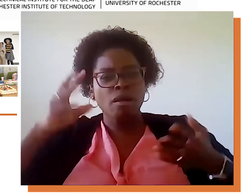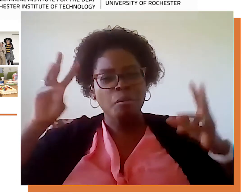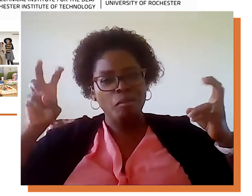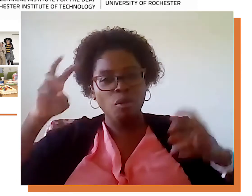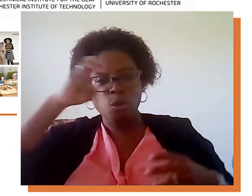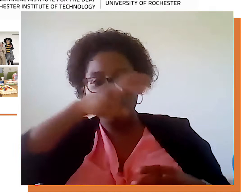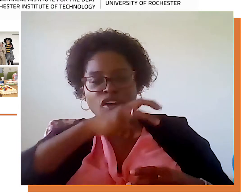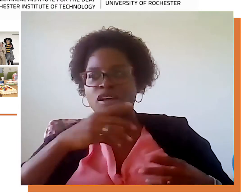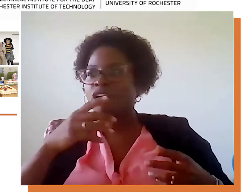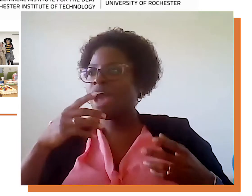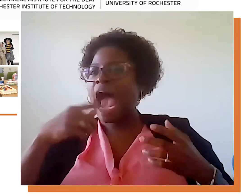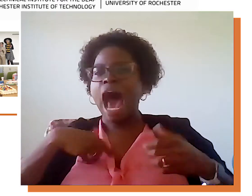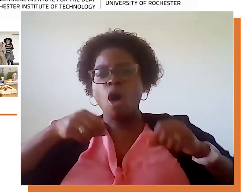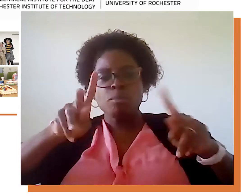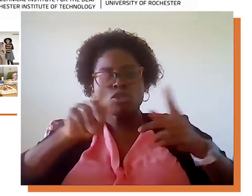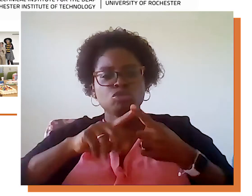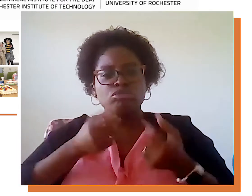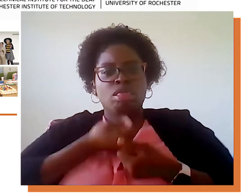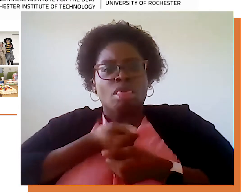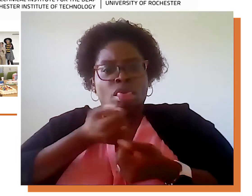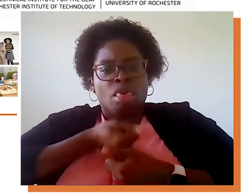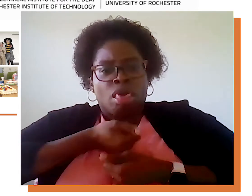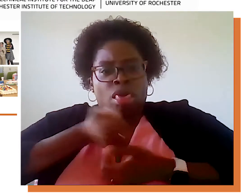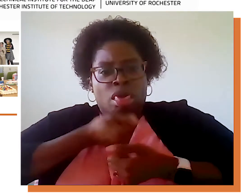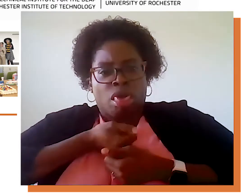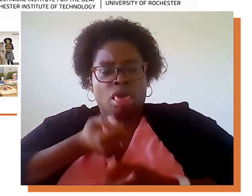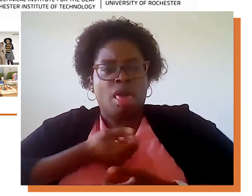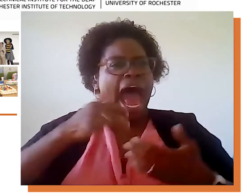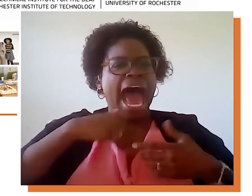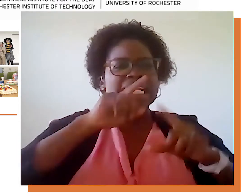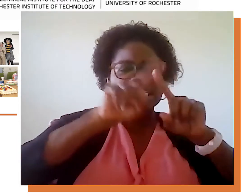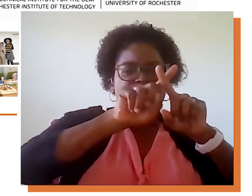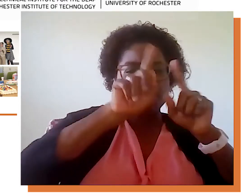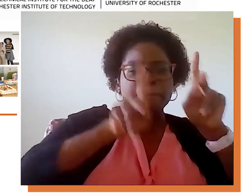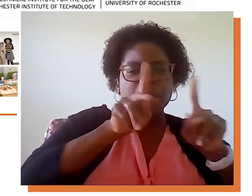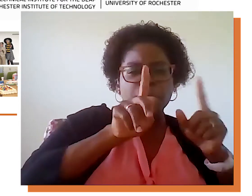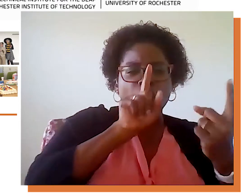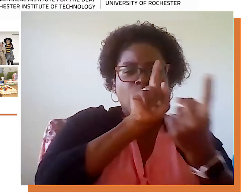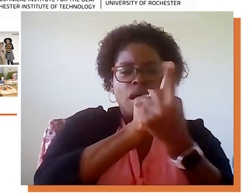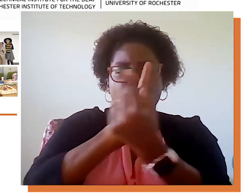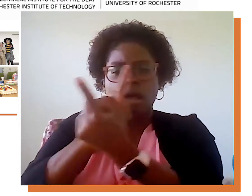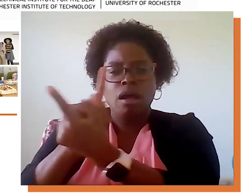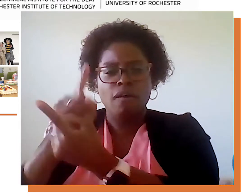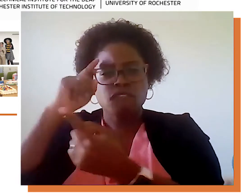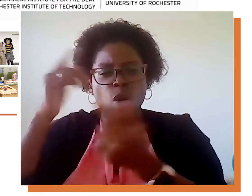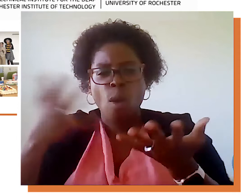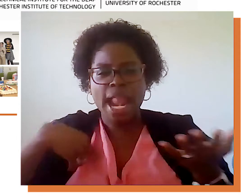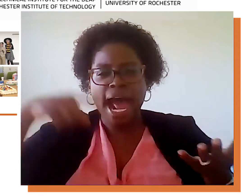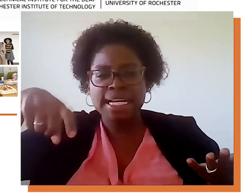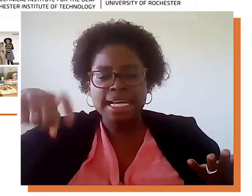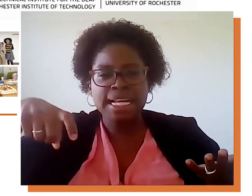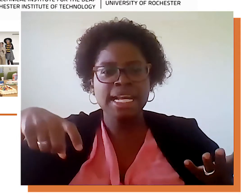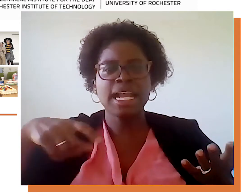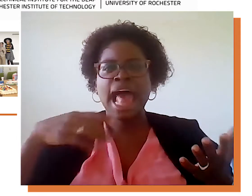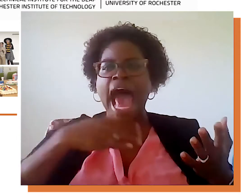I was welcome. I had an opportunity to be myself, to vent, to communicate and interact with a number of different people,